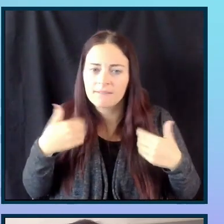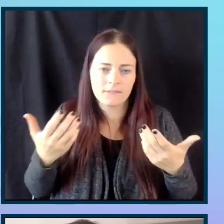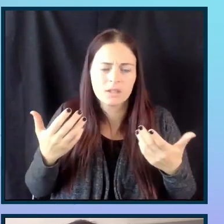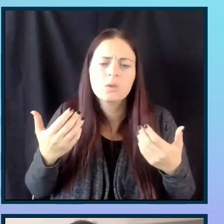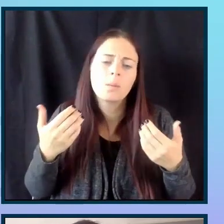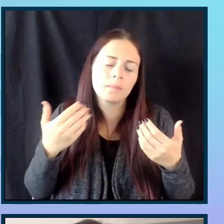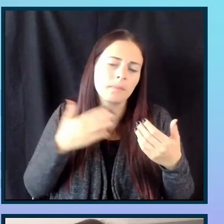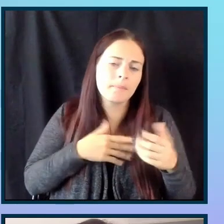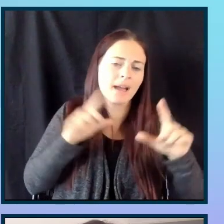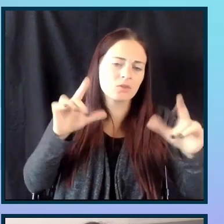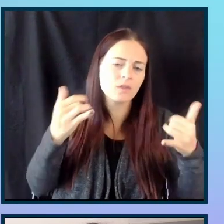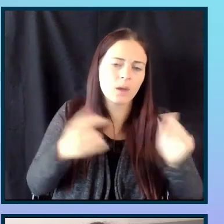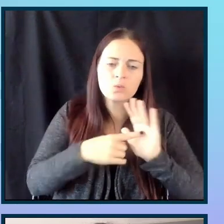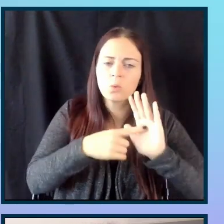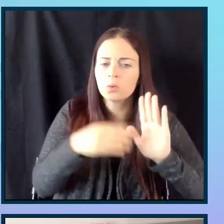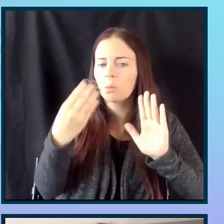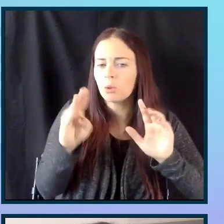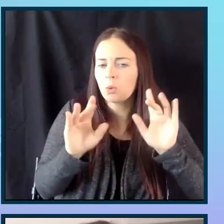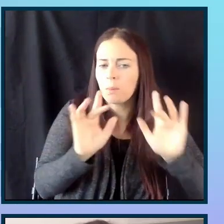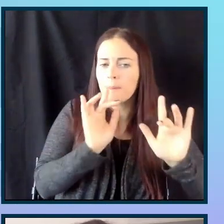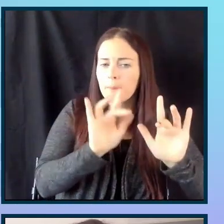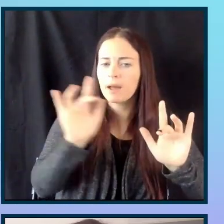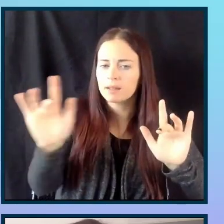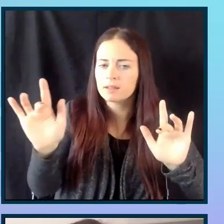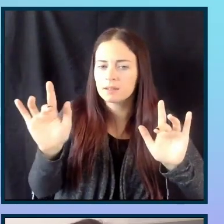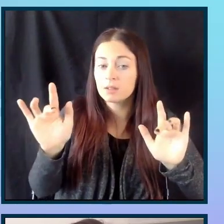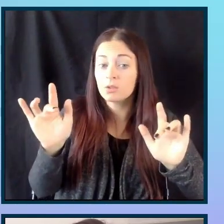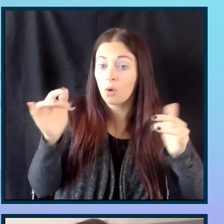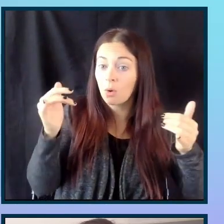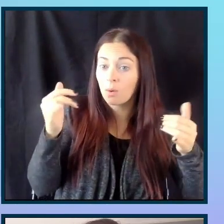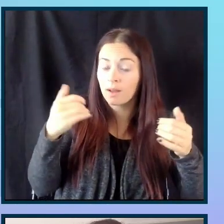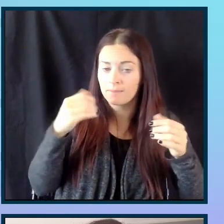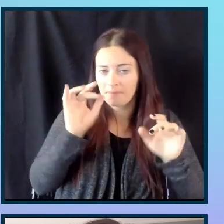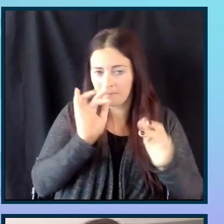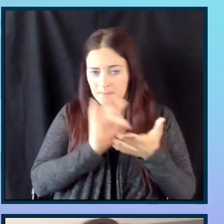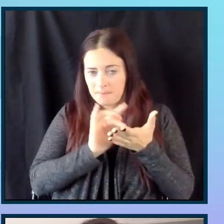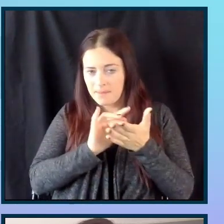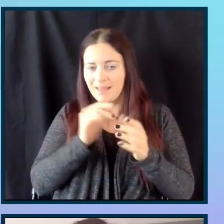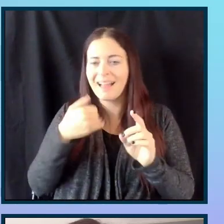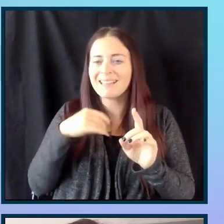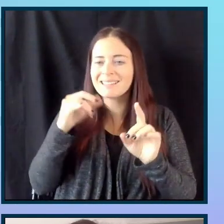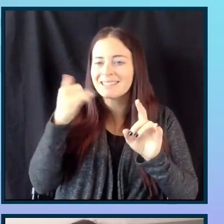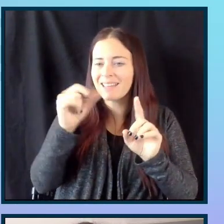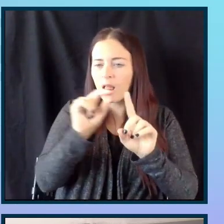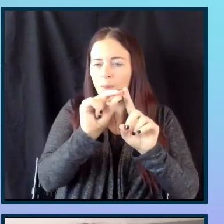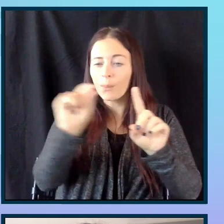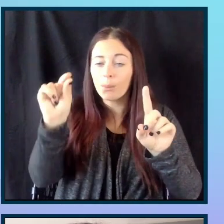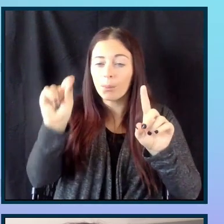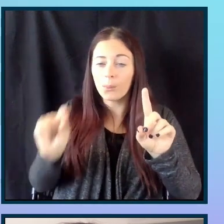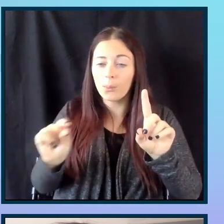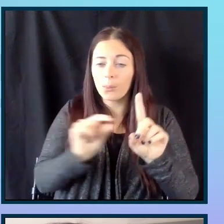which contrast really well with a yellow outline. That's drawn on top of that. That works fine if that's a one pixel outline,